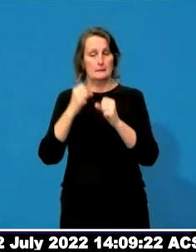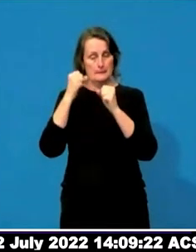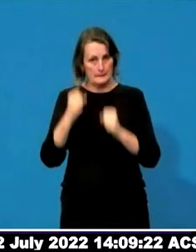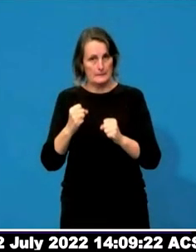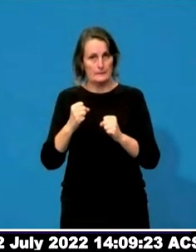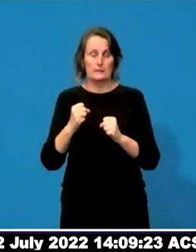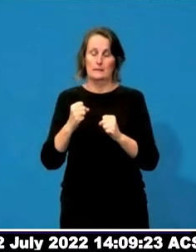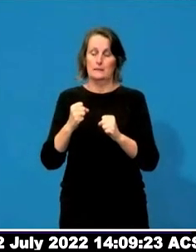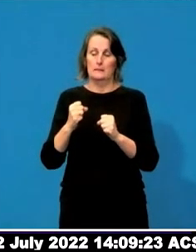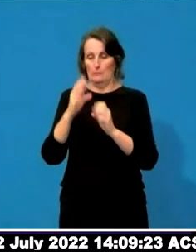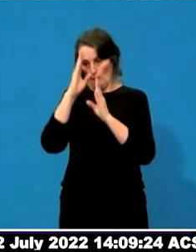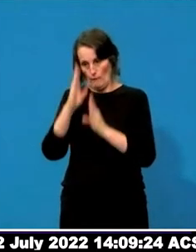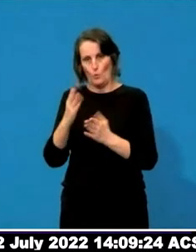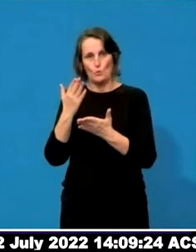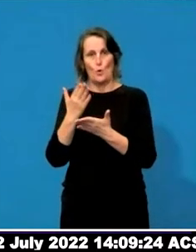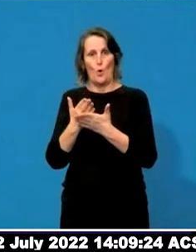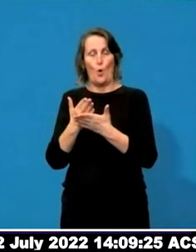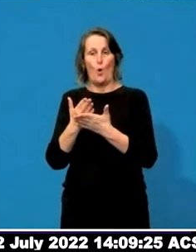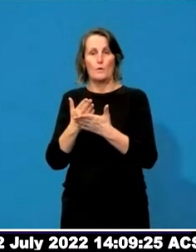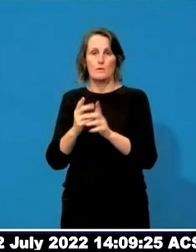being value for money.